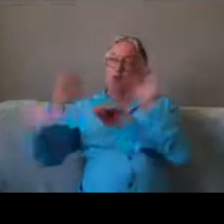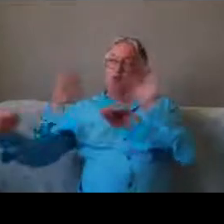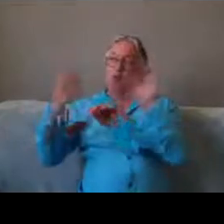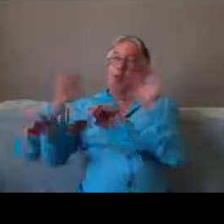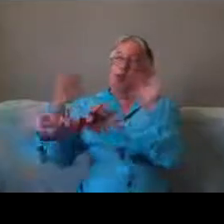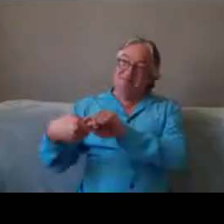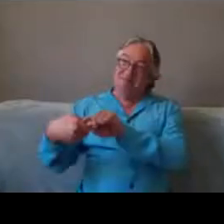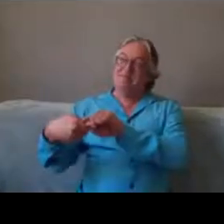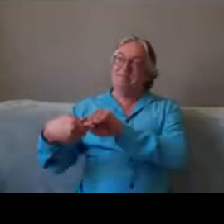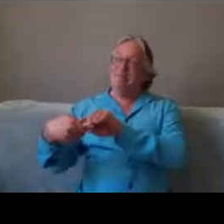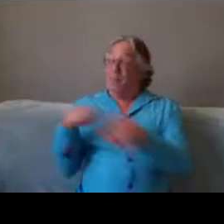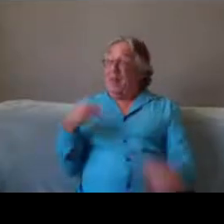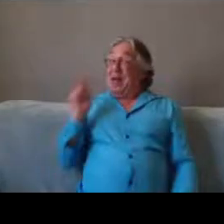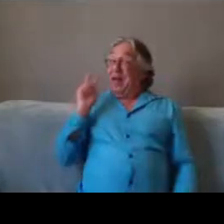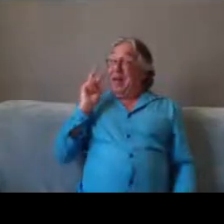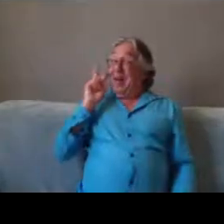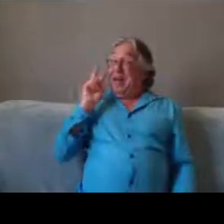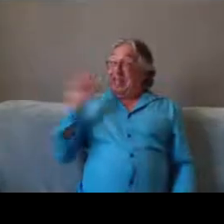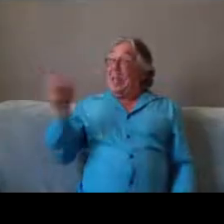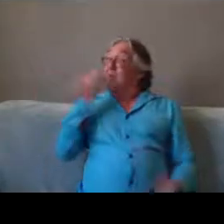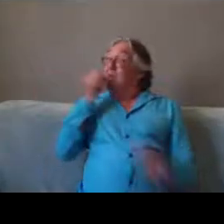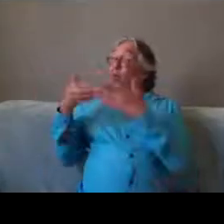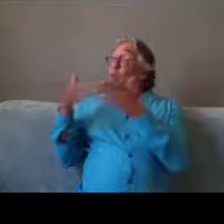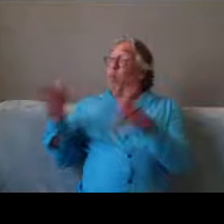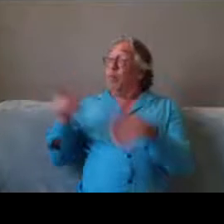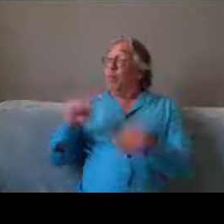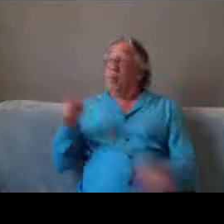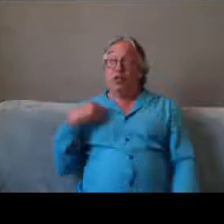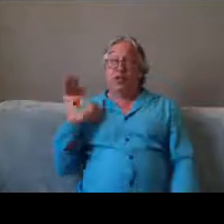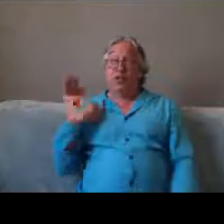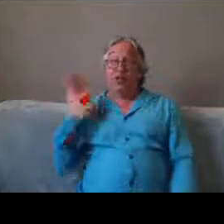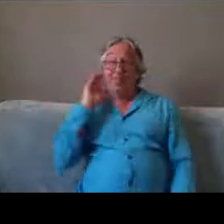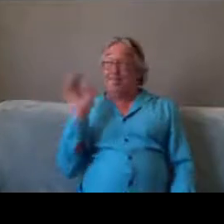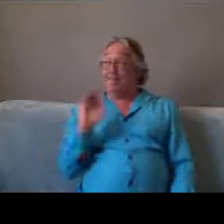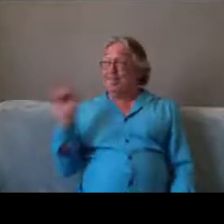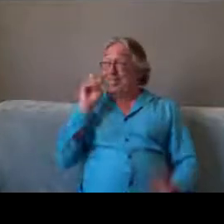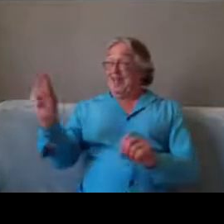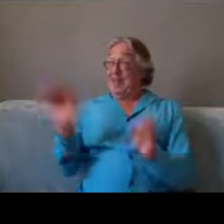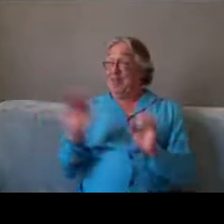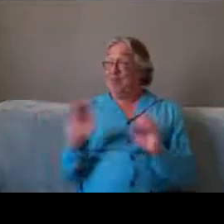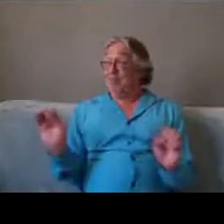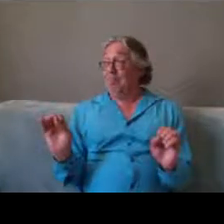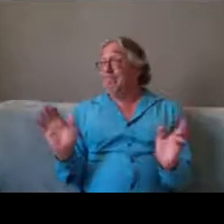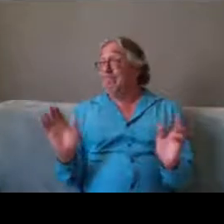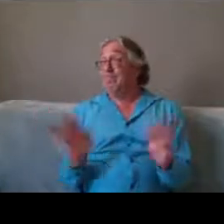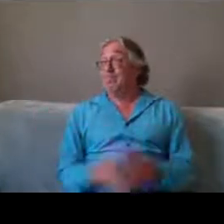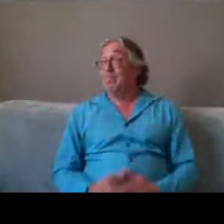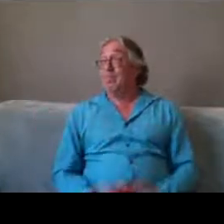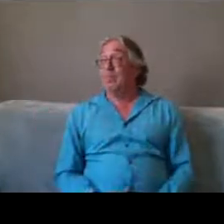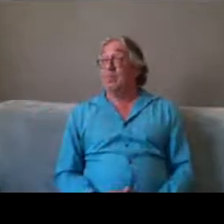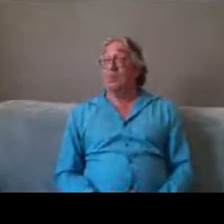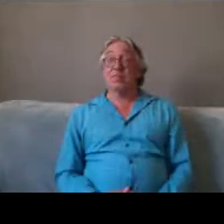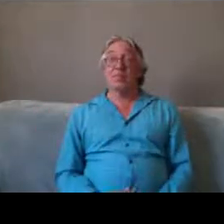of young people into policy making fostering active participation, etc.